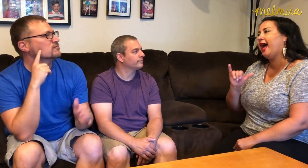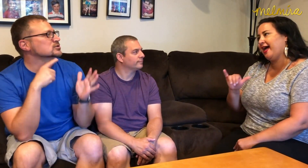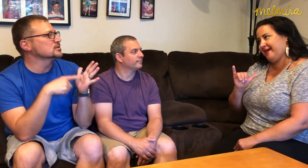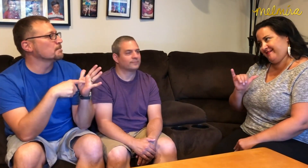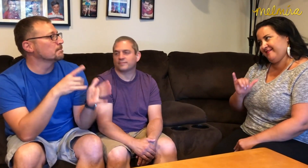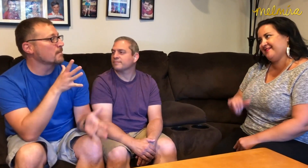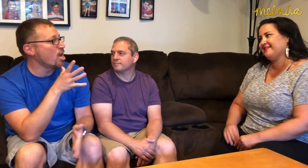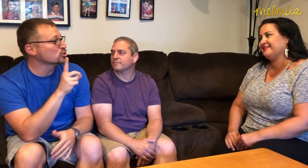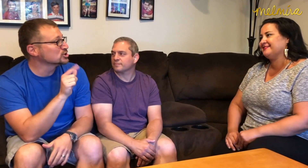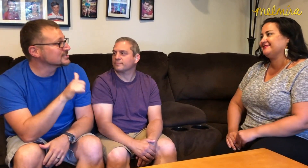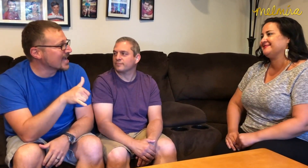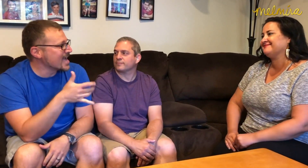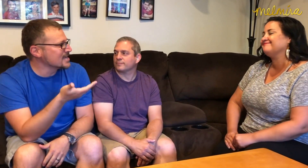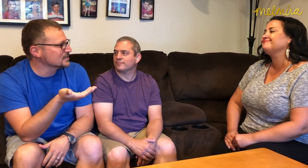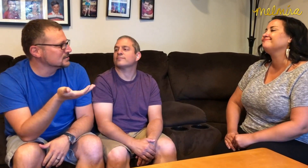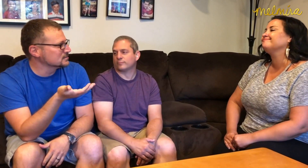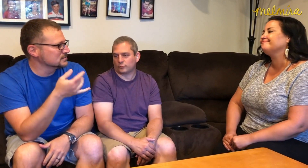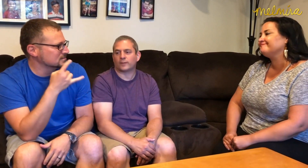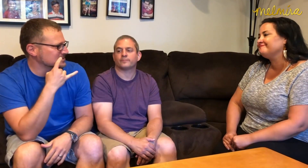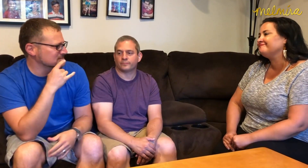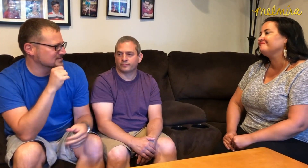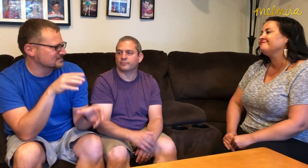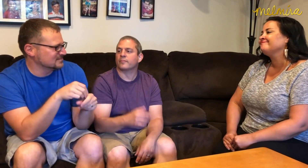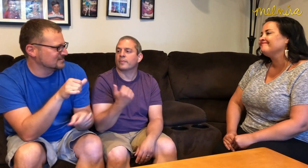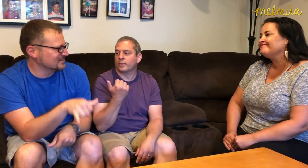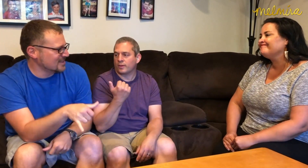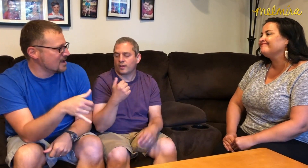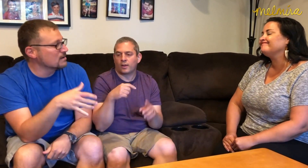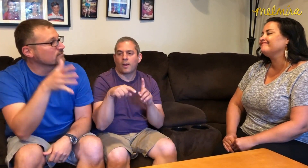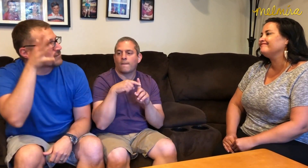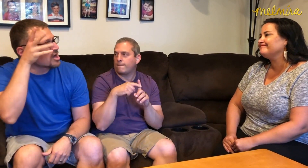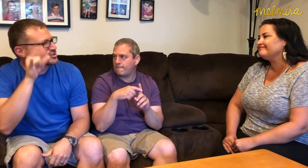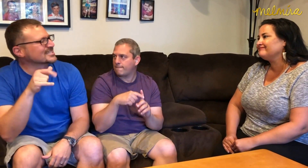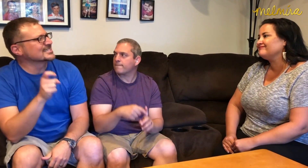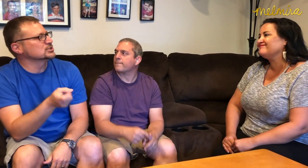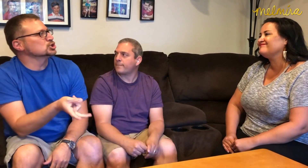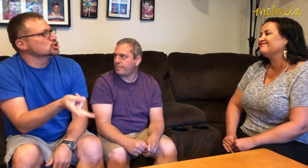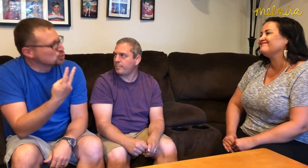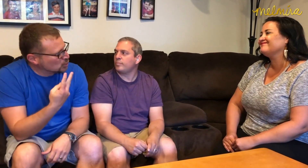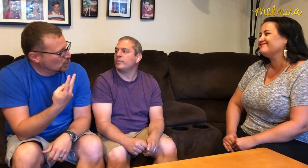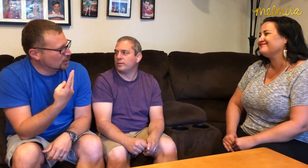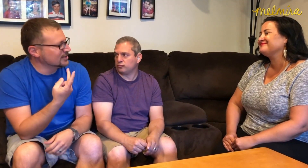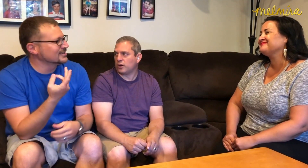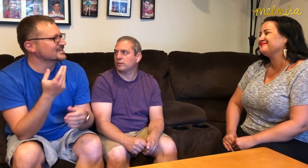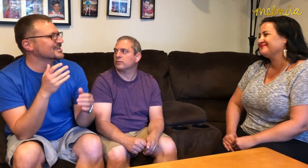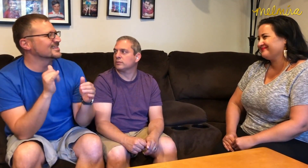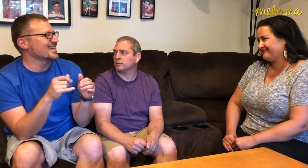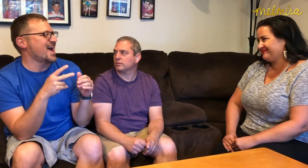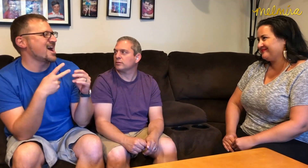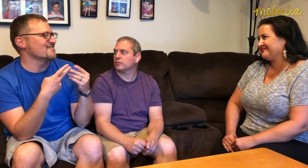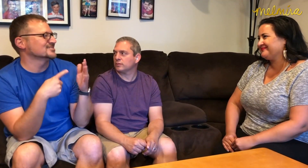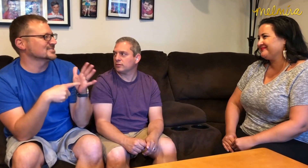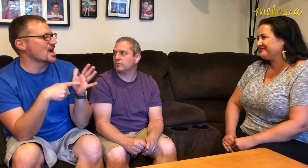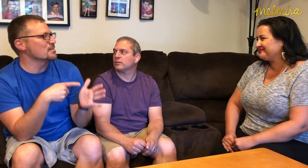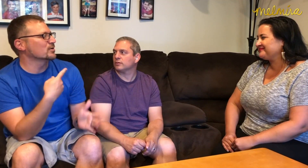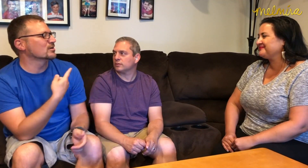For example, Mother's Day. Our kids aren't involved in that. As for Father's Day, we needed to double up. That kind of example.